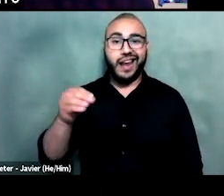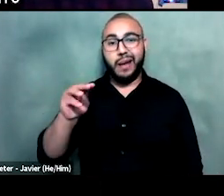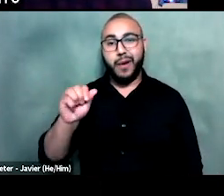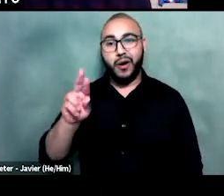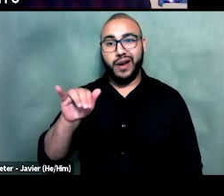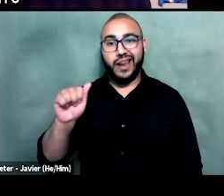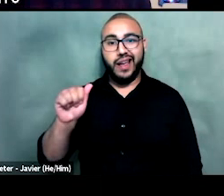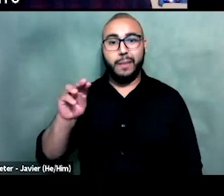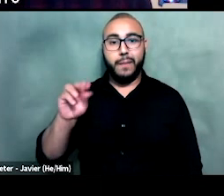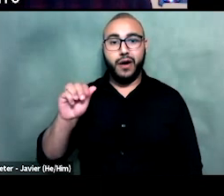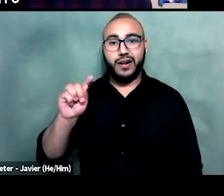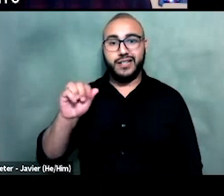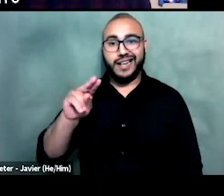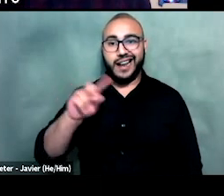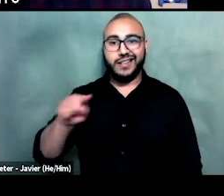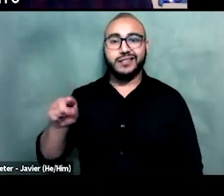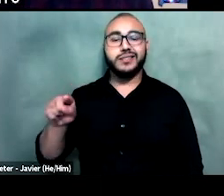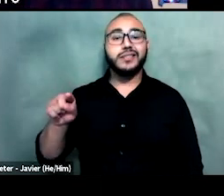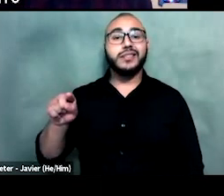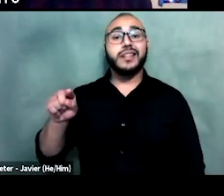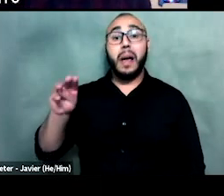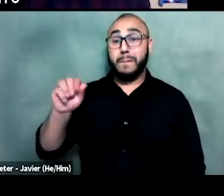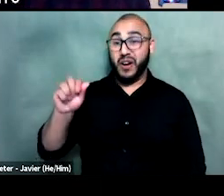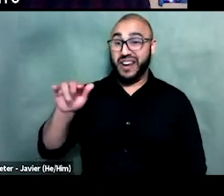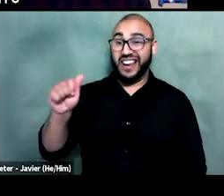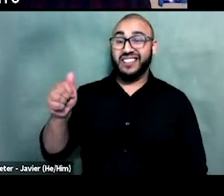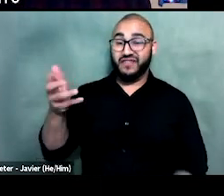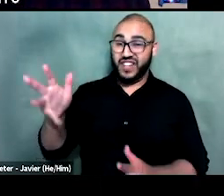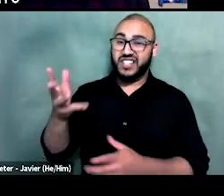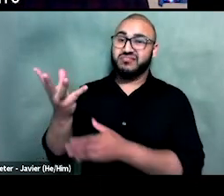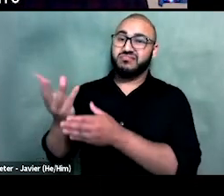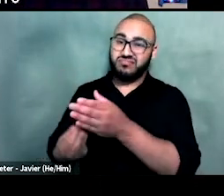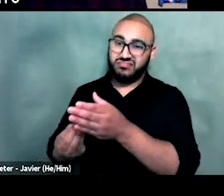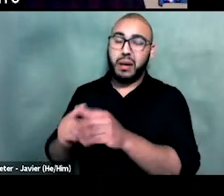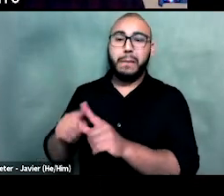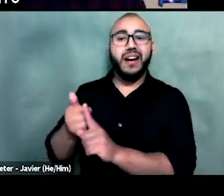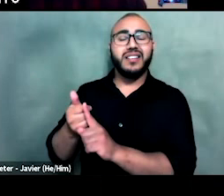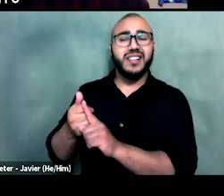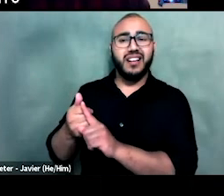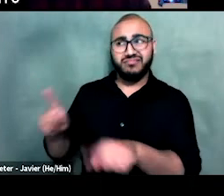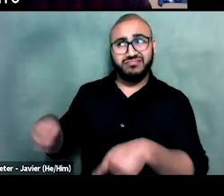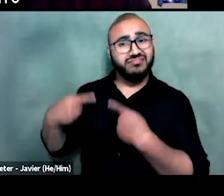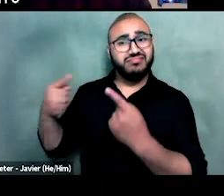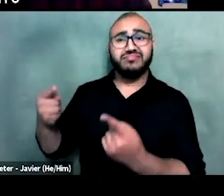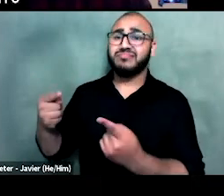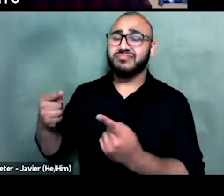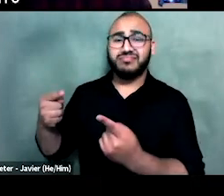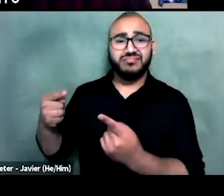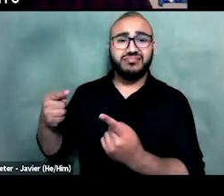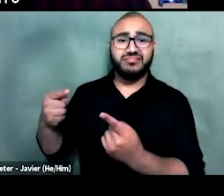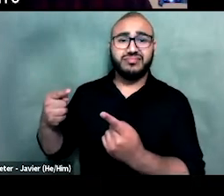Martinez has passed away. But she's one of the greatest Native American potters. She's